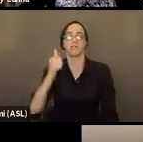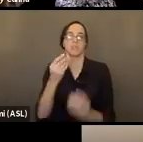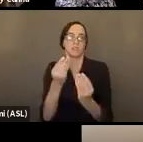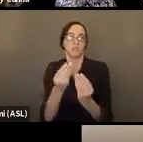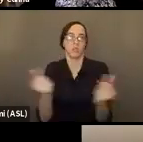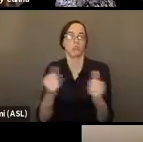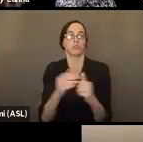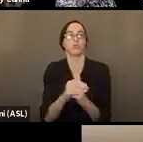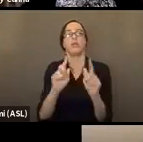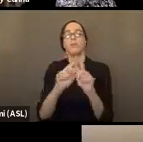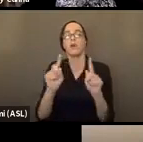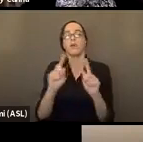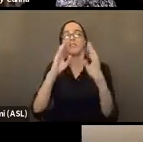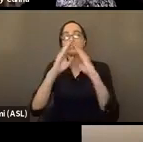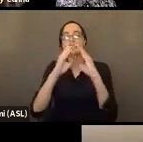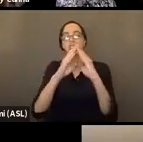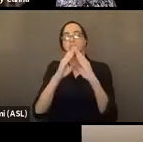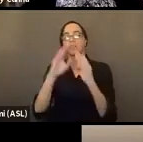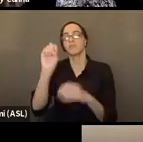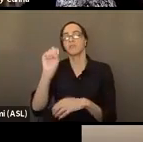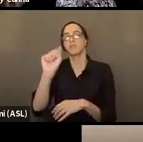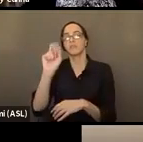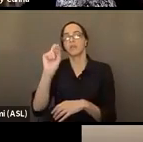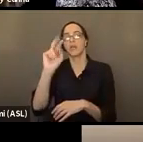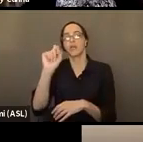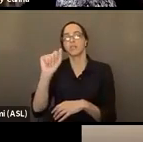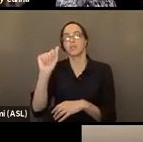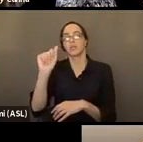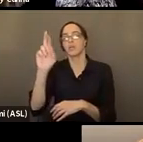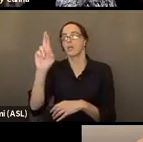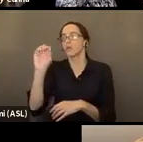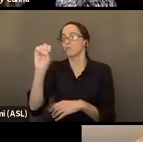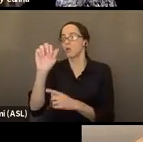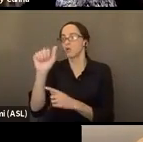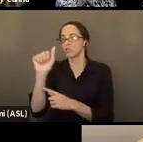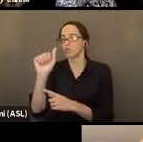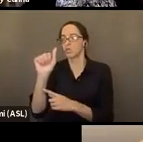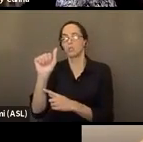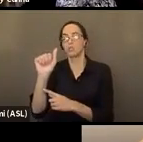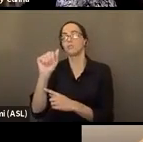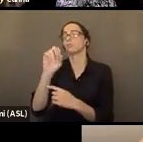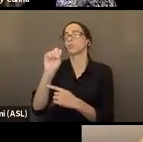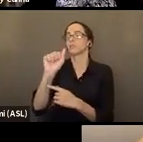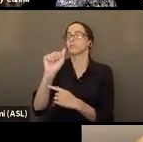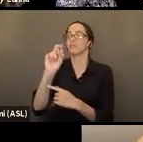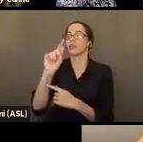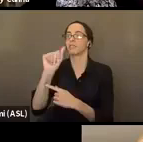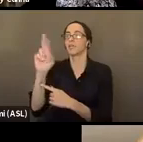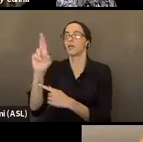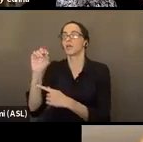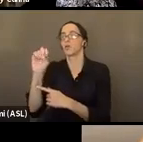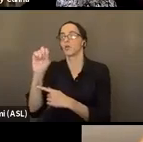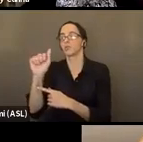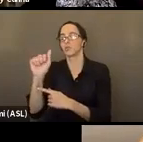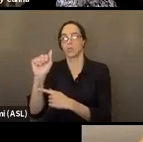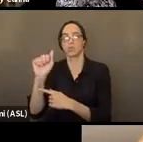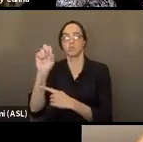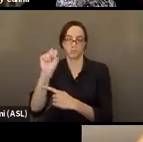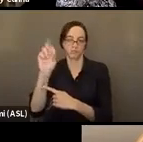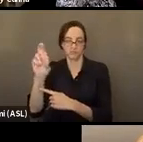was awarded a grant and they're in the process of getting some supplies that will include noaa